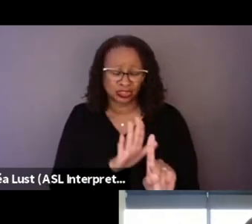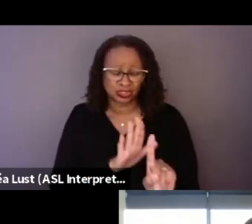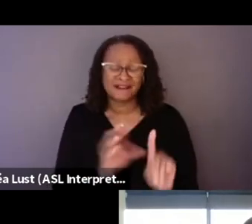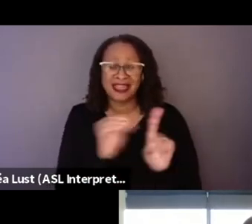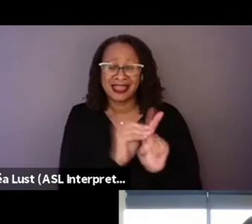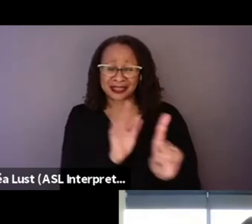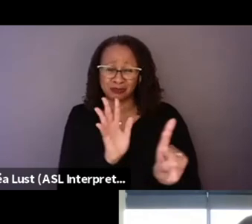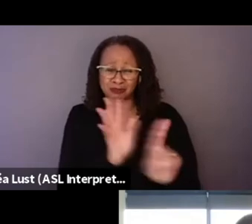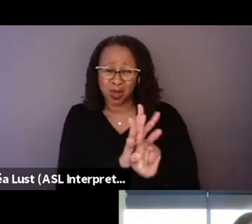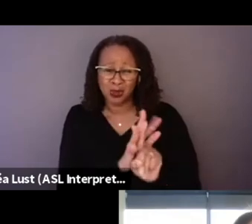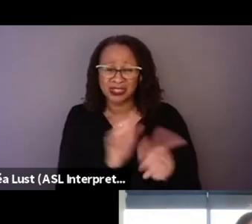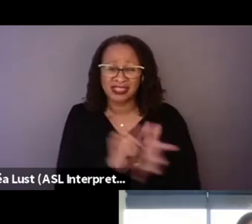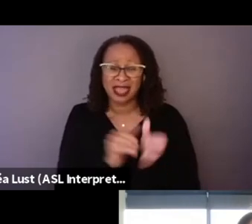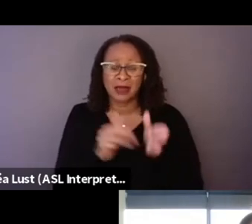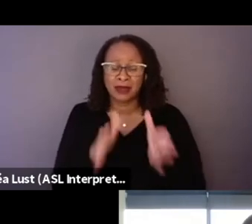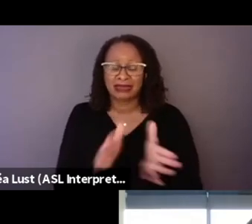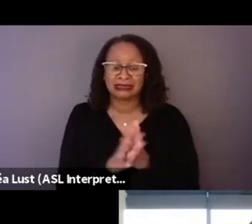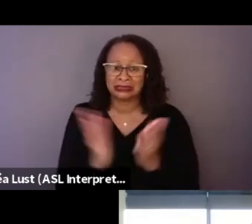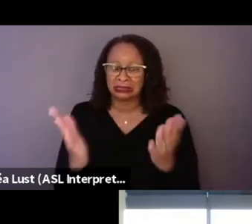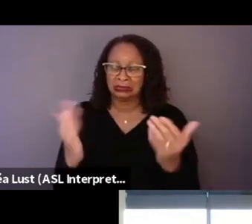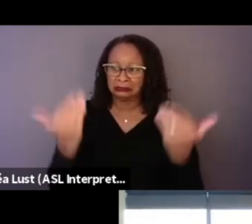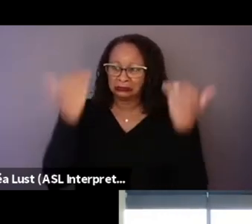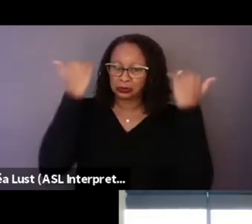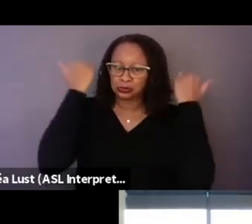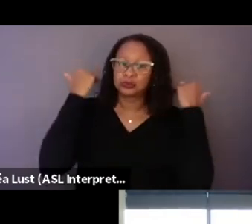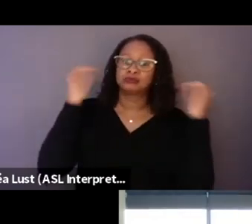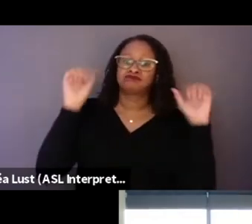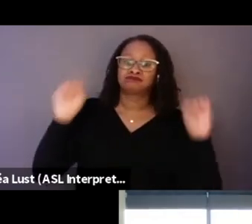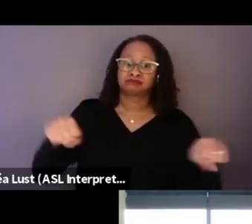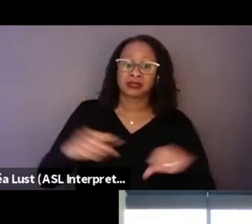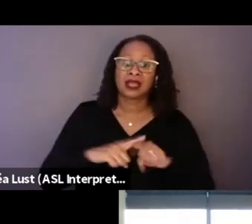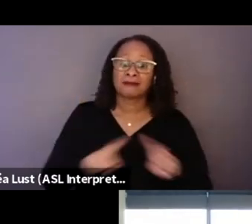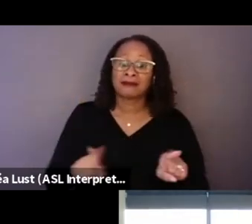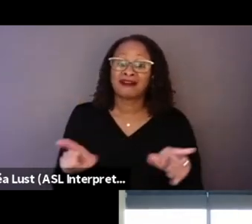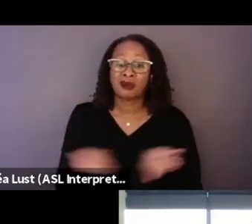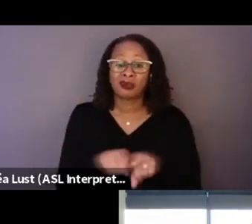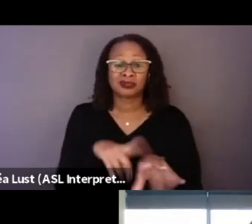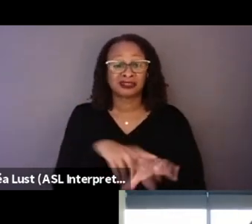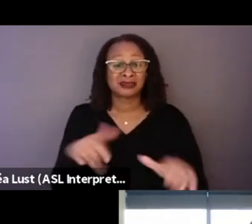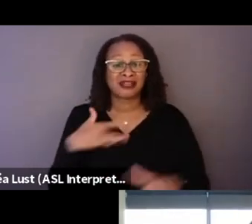is intimidating. But I also feel like they still believe